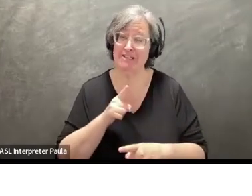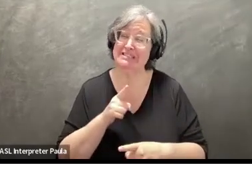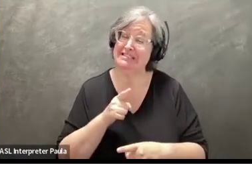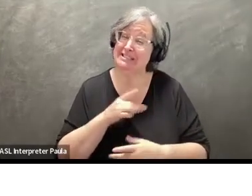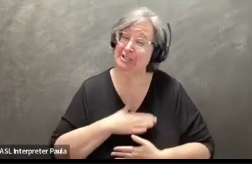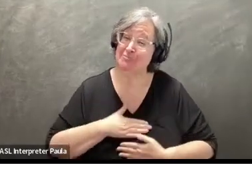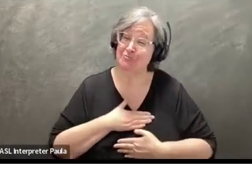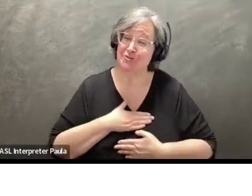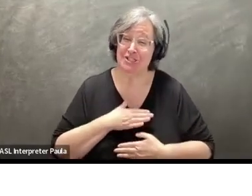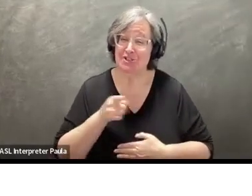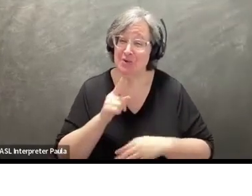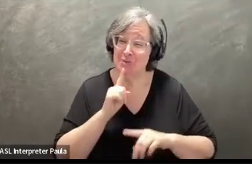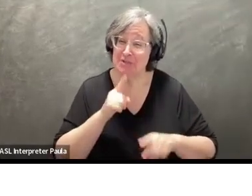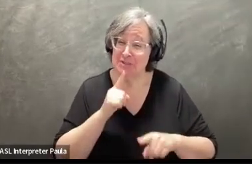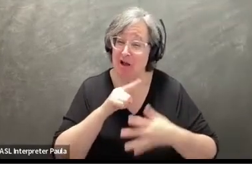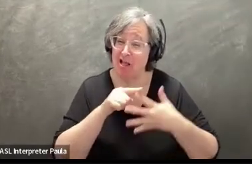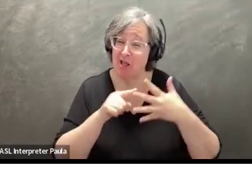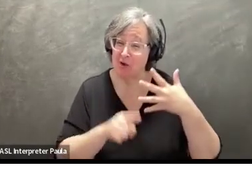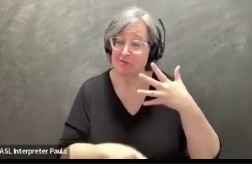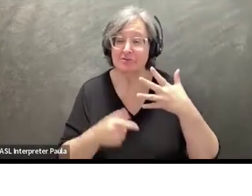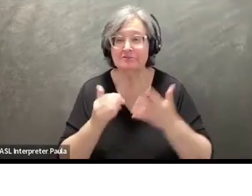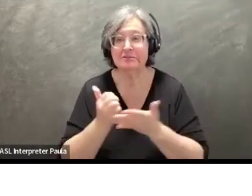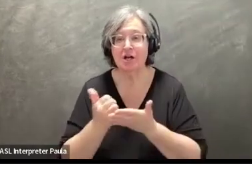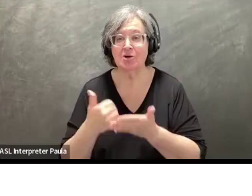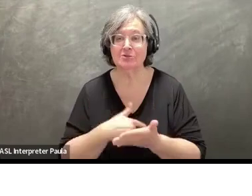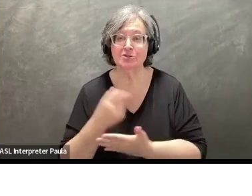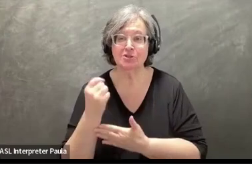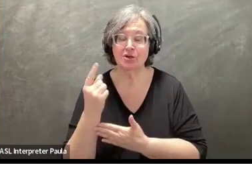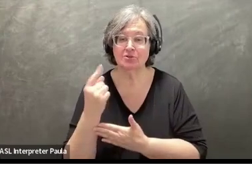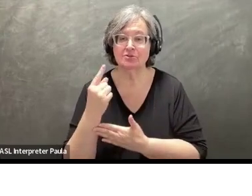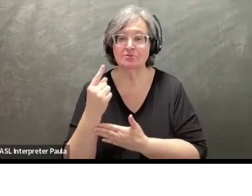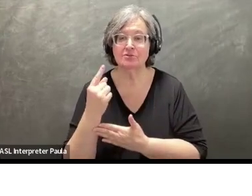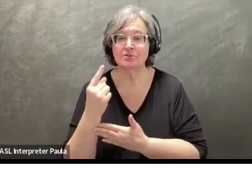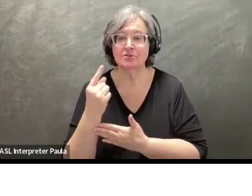to those questions. It helps us understand the breadth of the